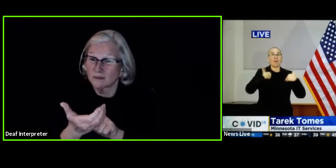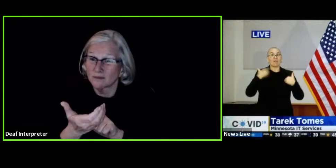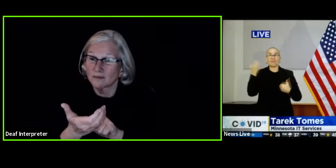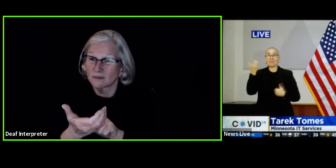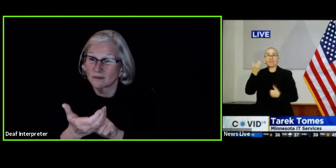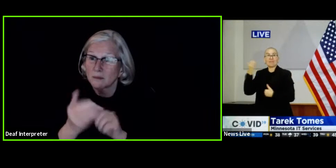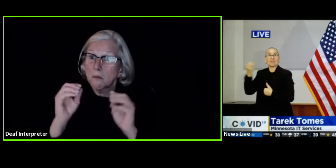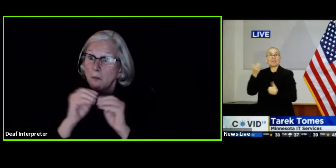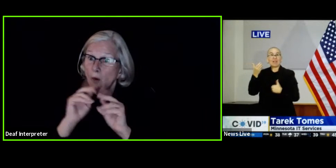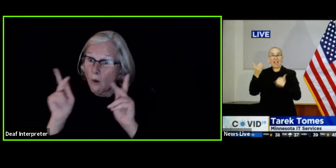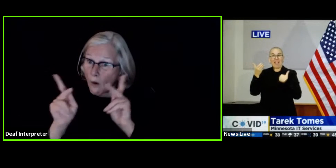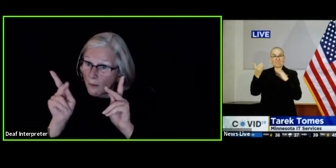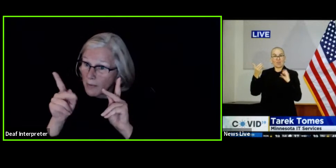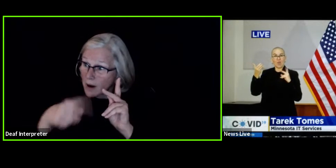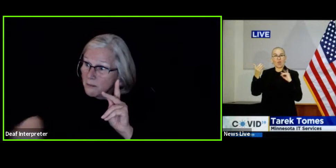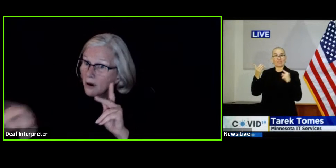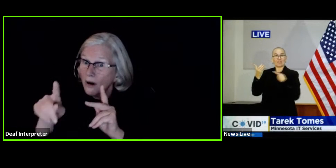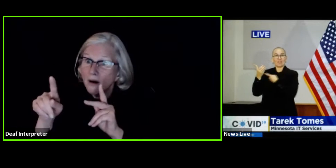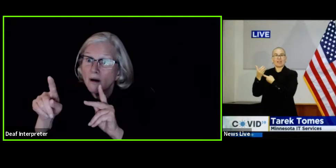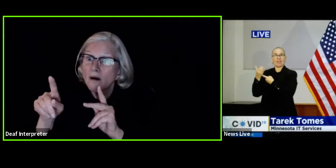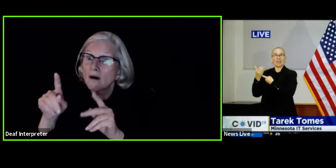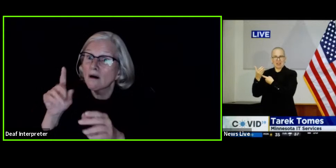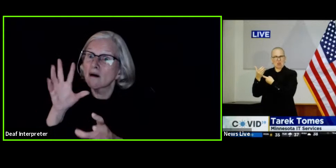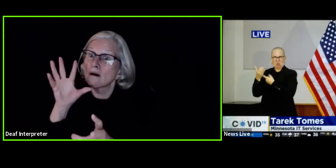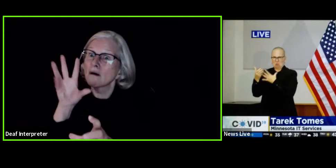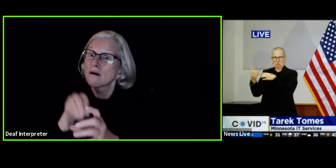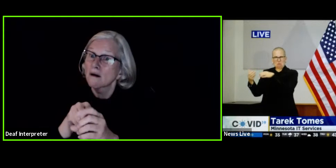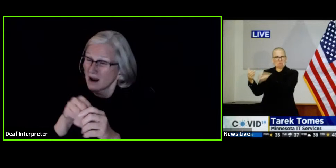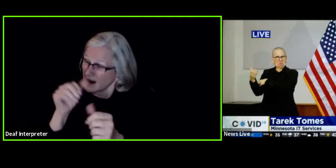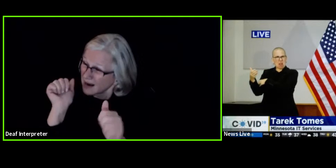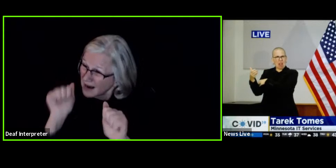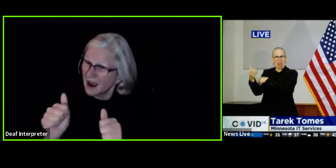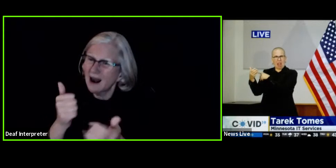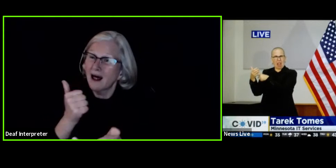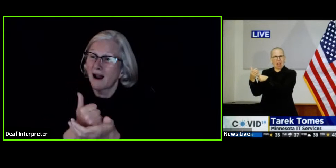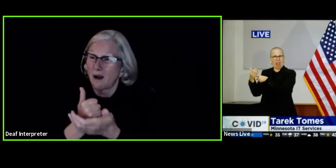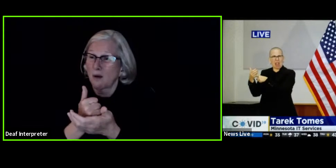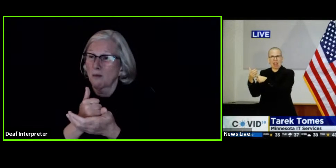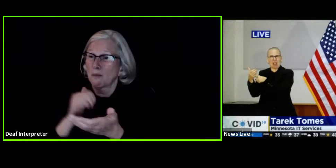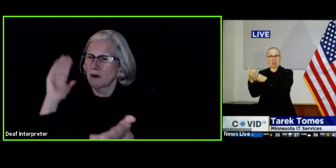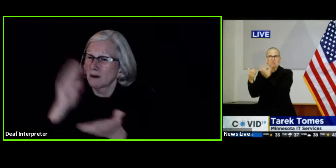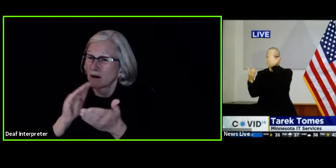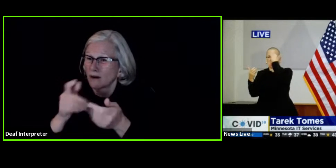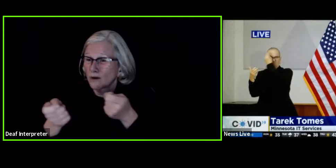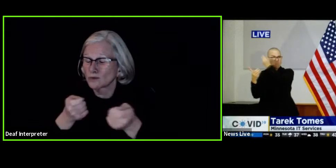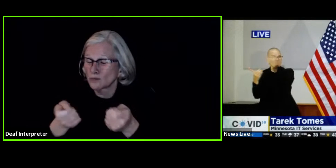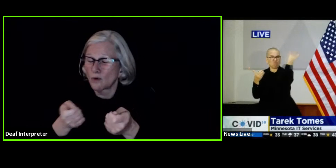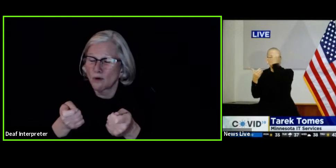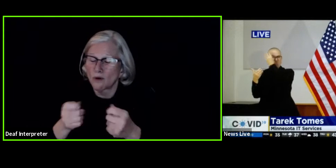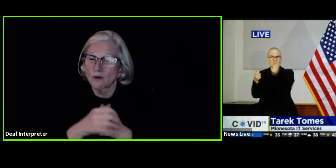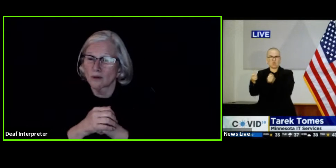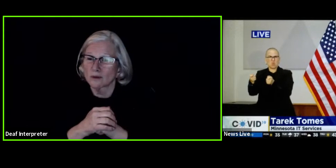TO THIS FIGHT AGAINST COVID-19 IN ADDITION TO THAT REALLY